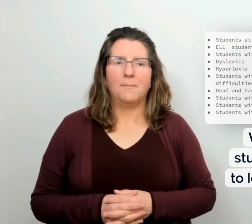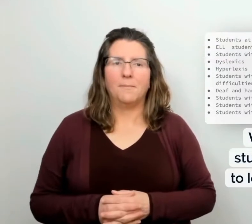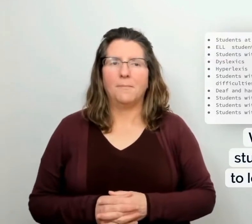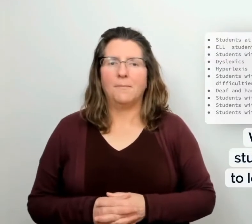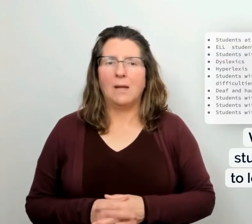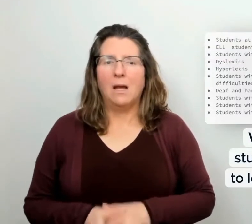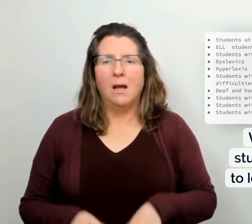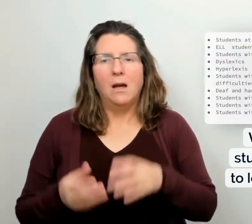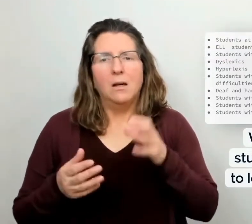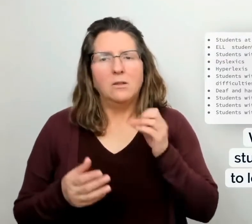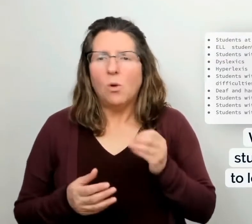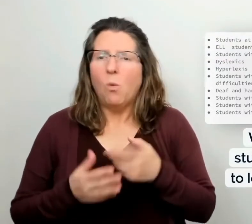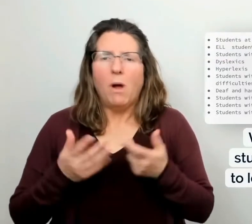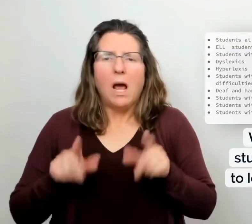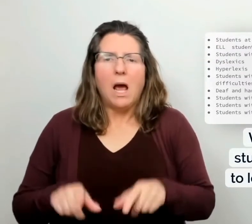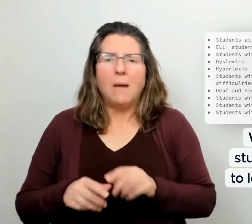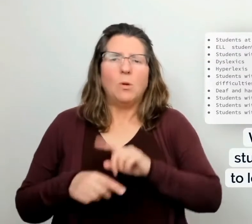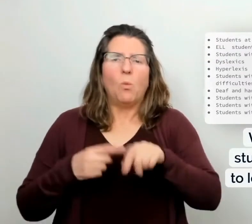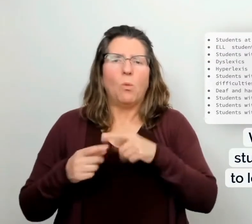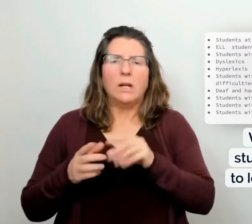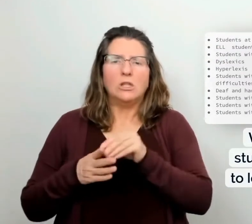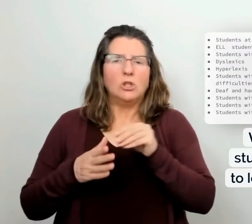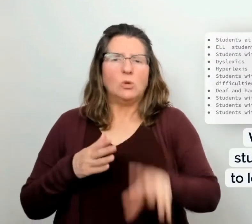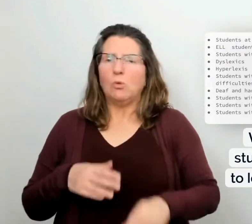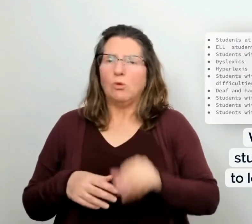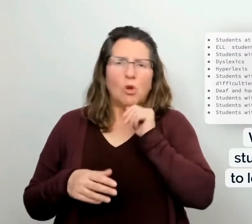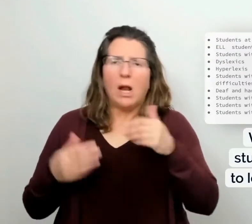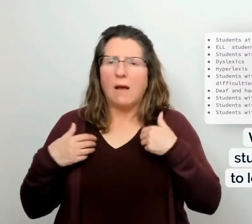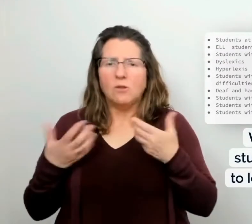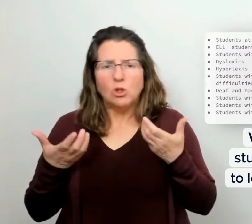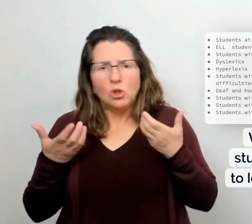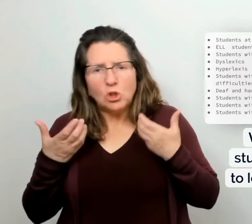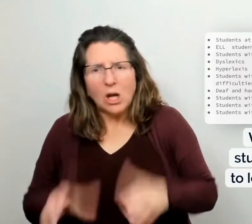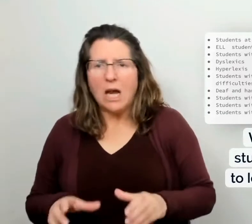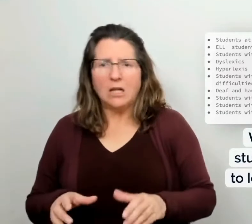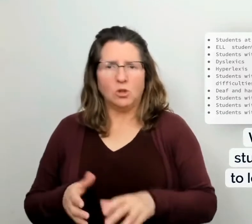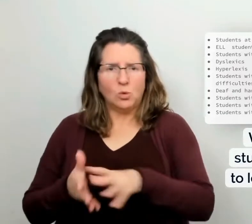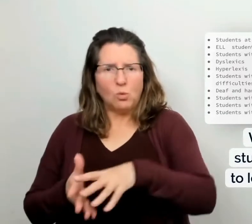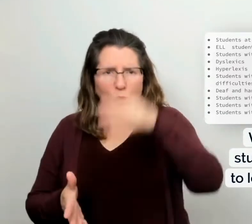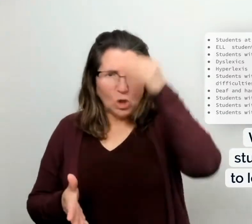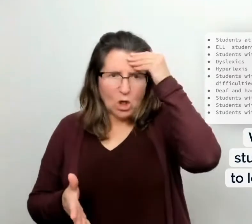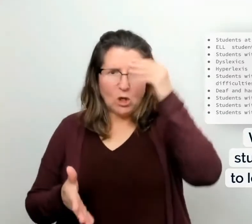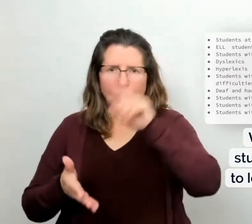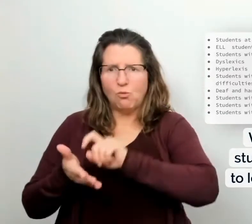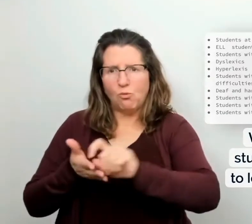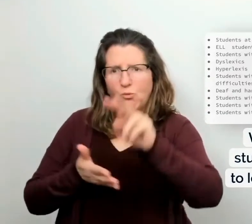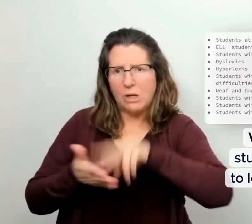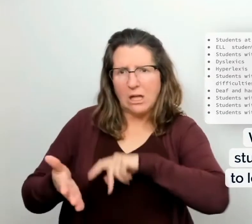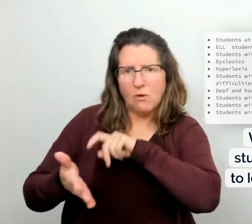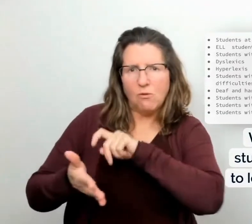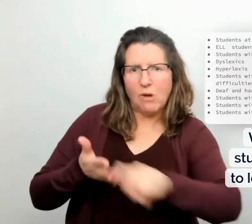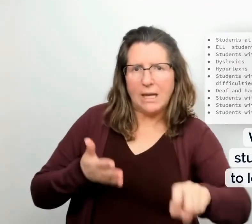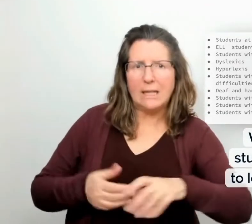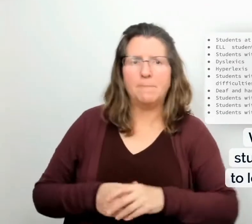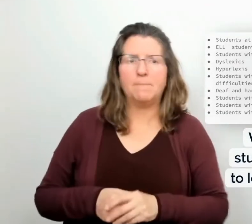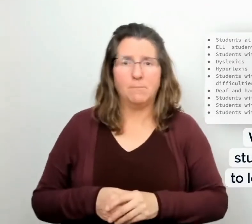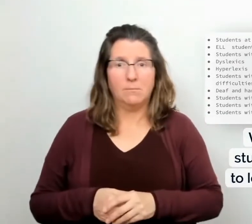What happens when a child is prevented from learning to read or write?